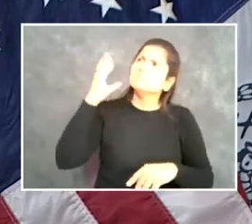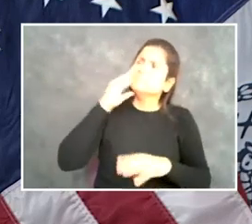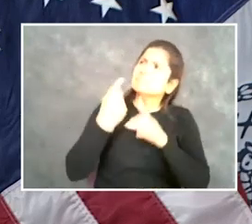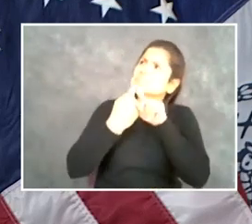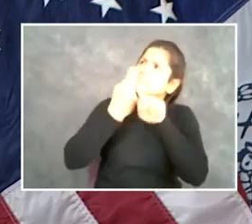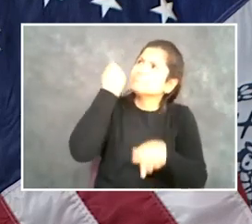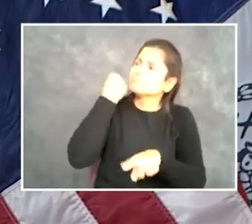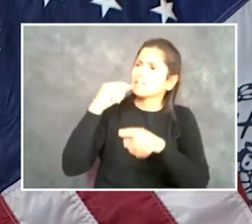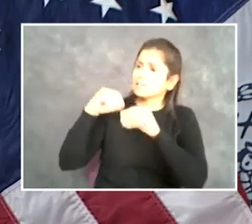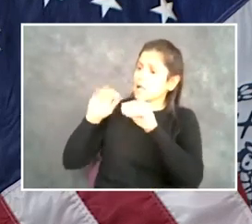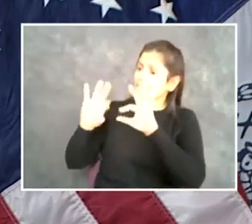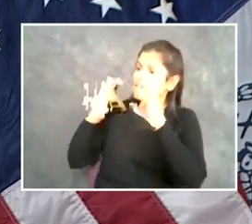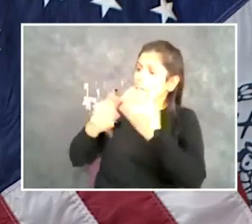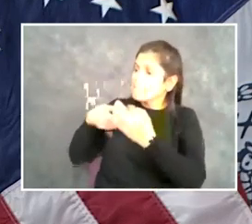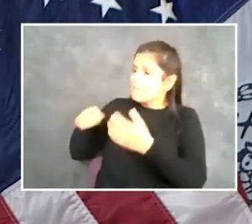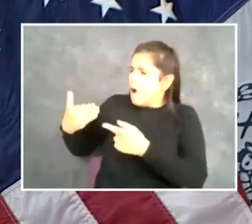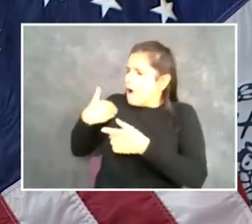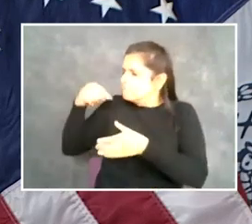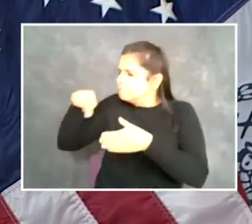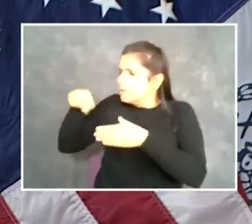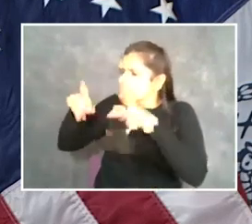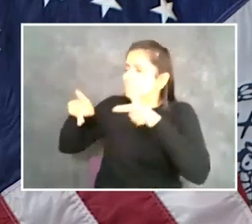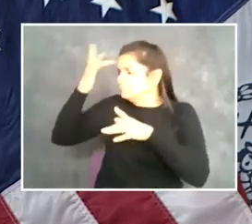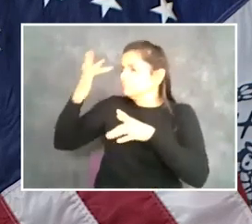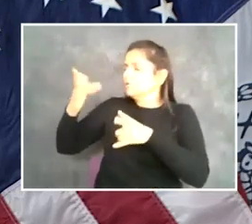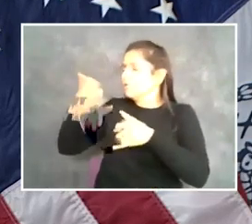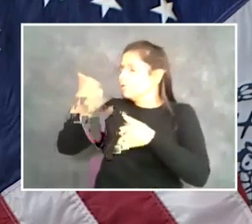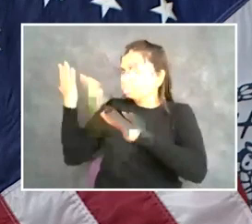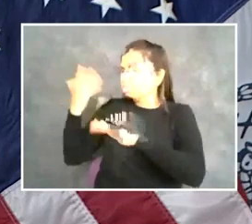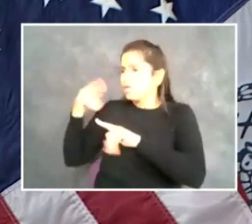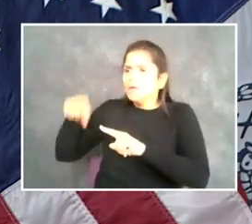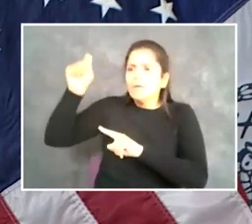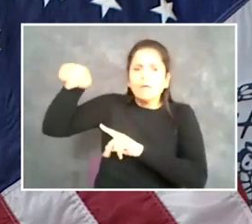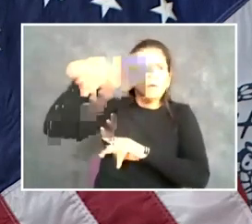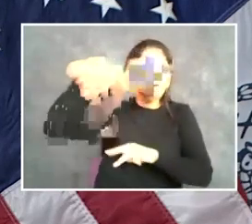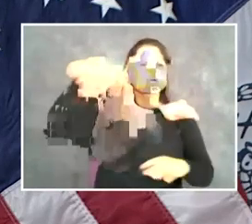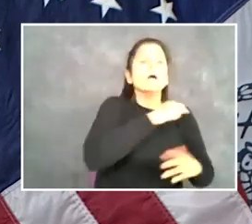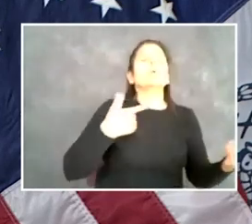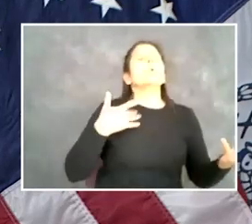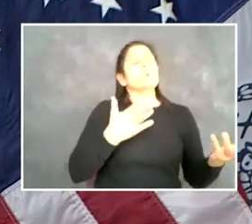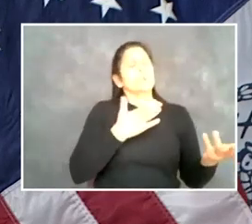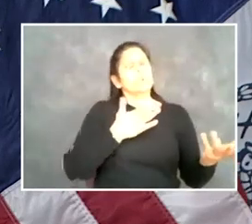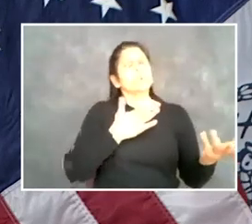OVER THE NEXT FEW MONTHS AND